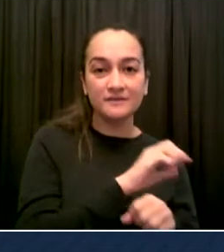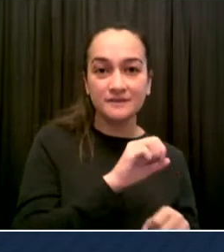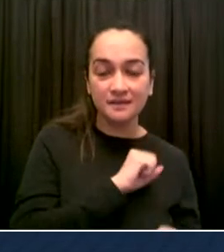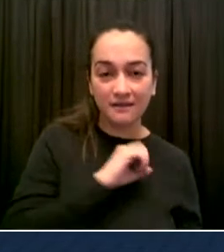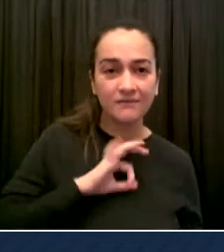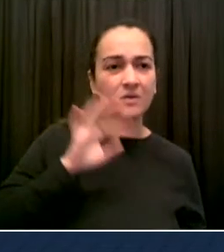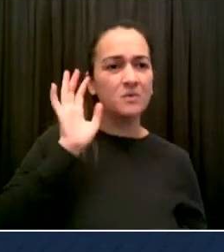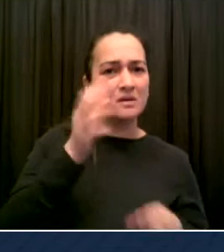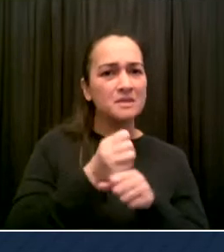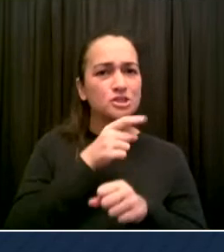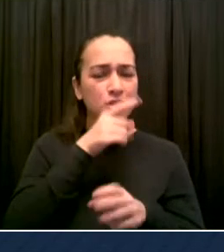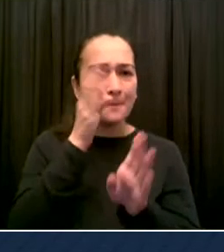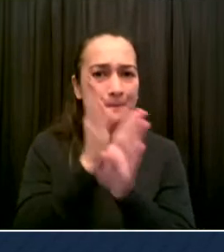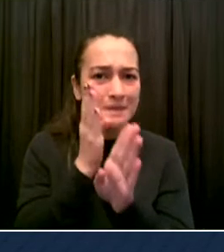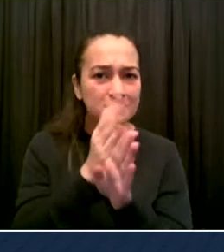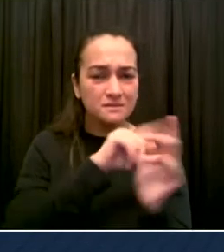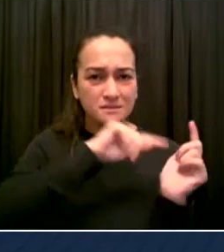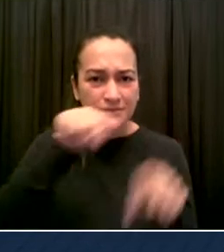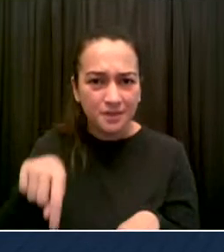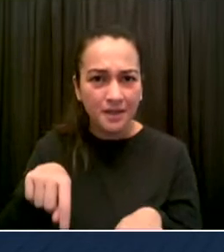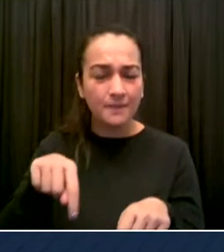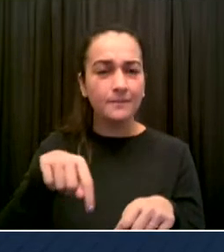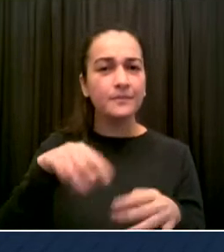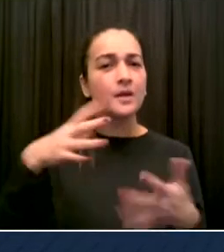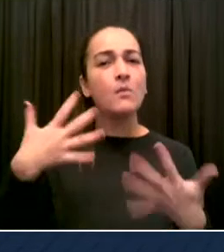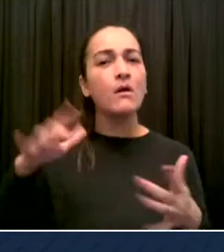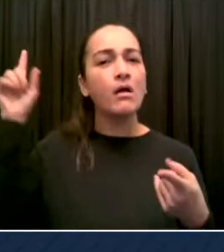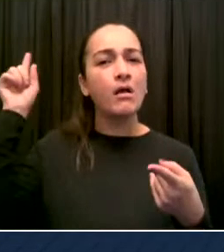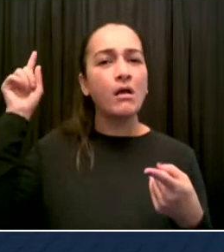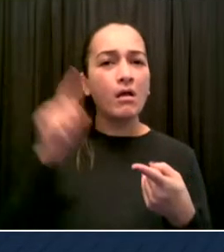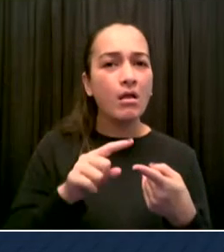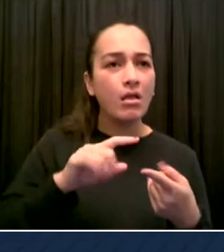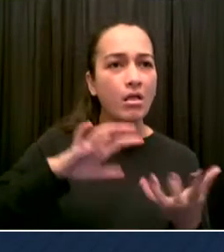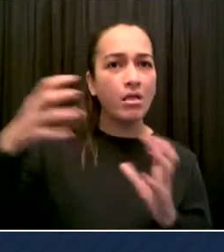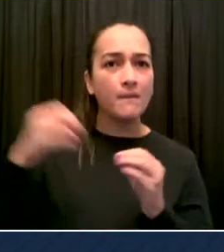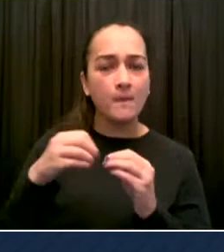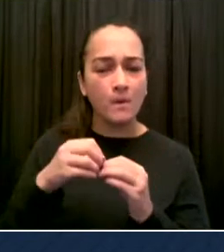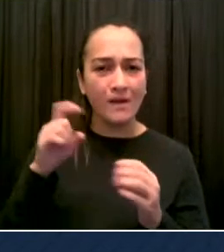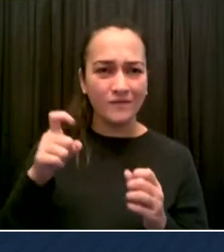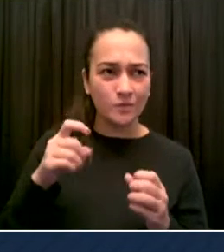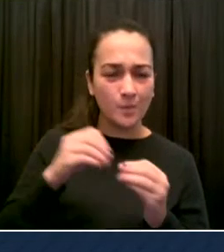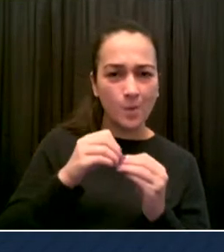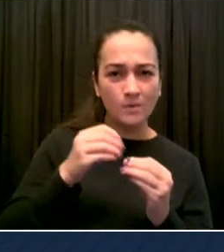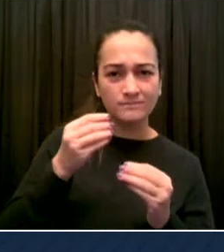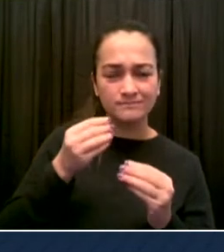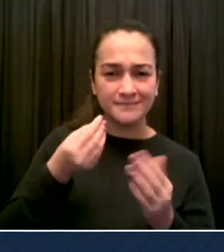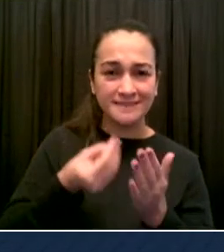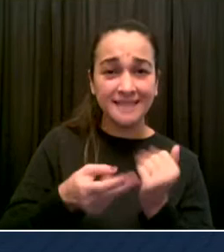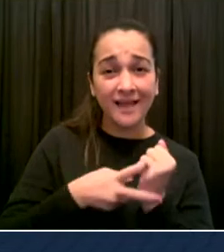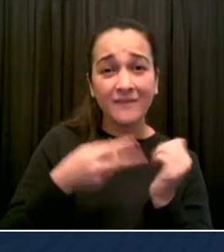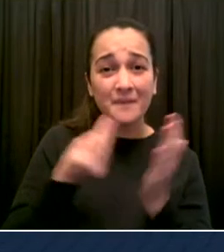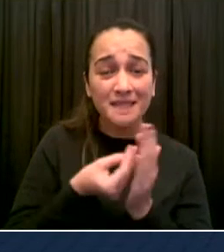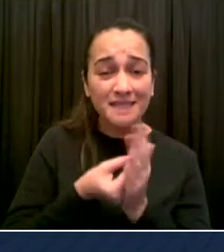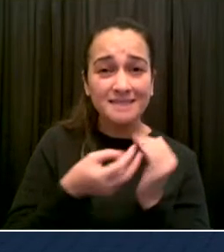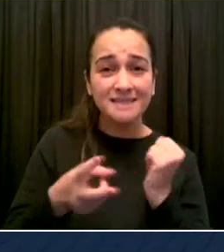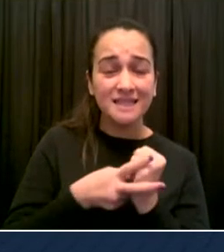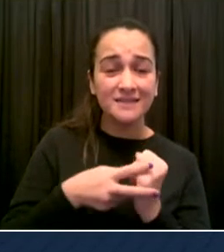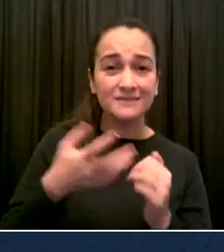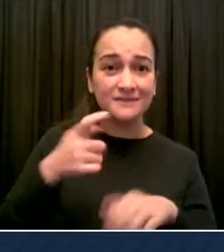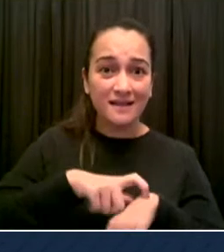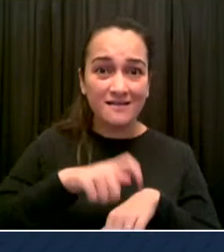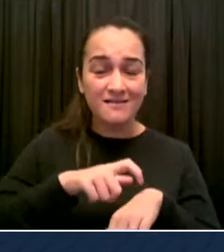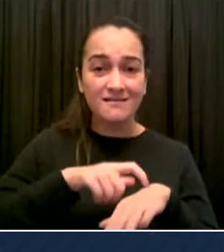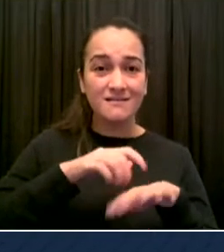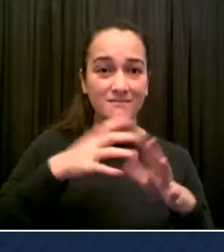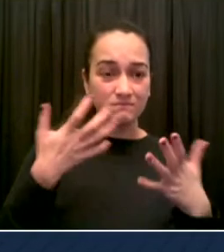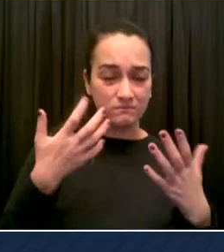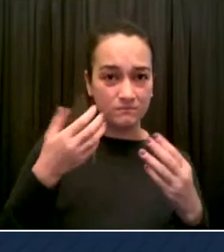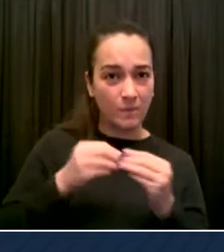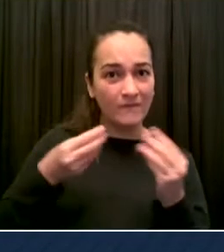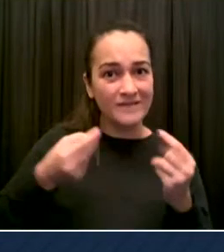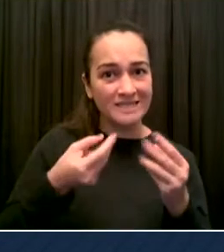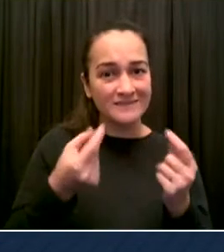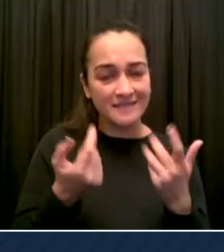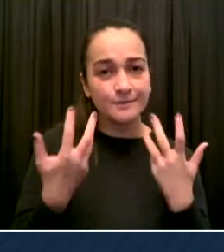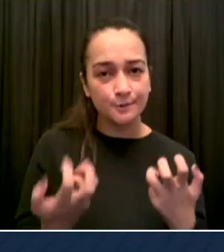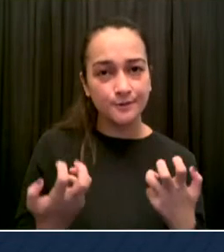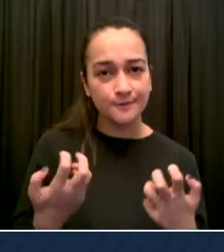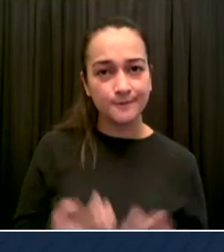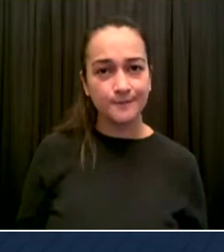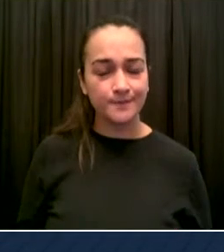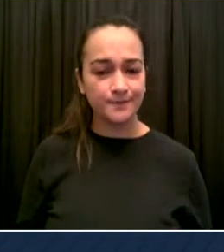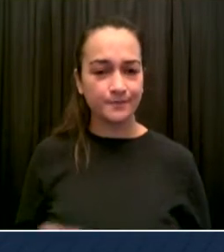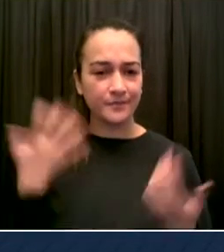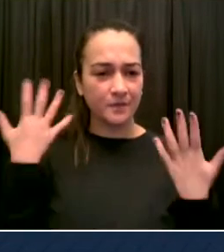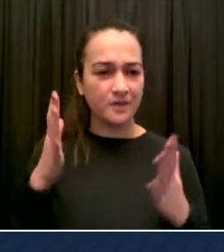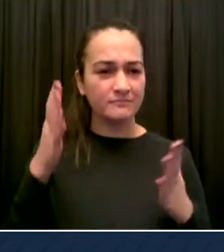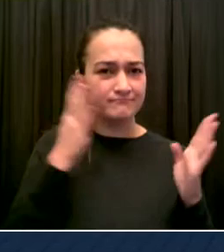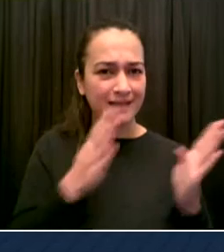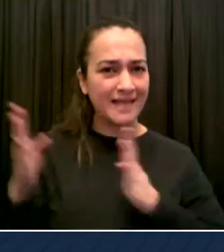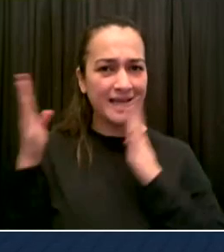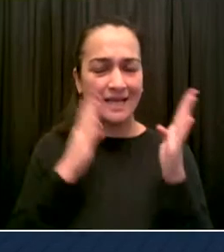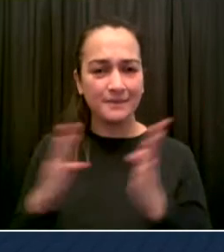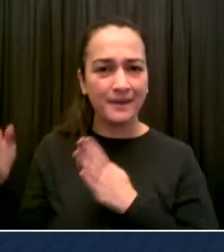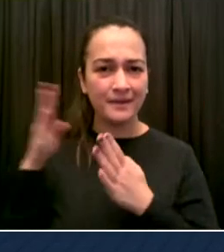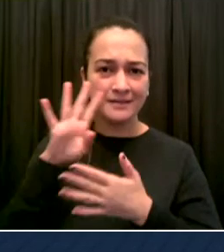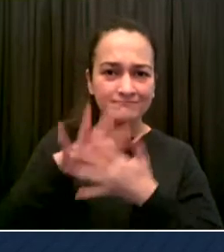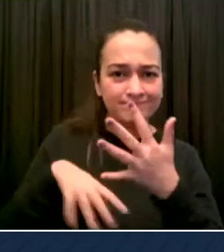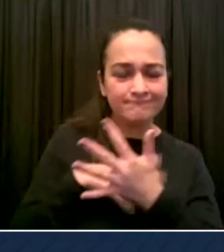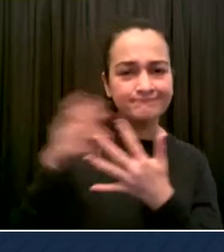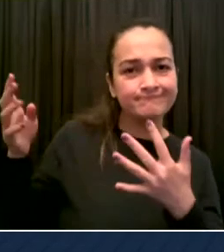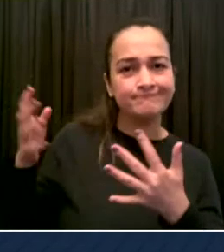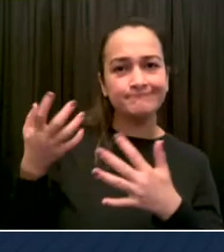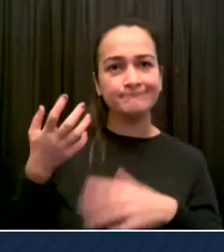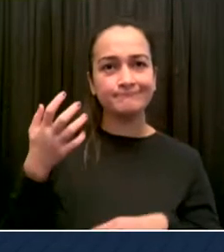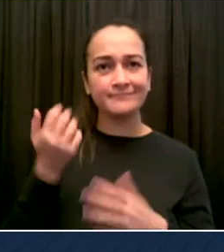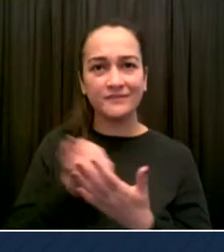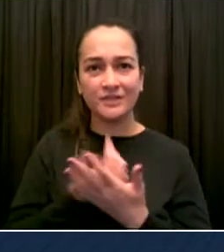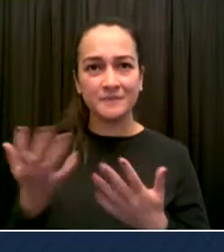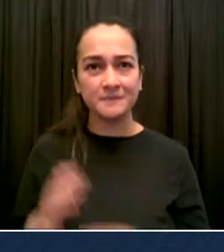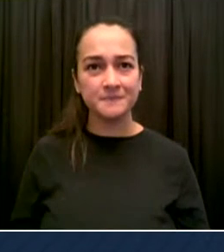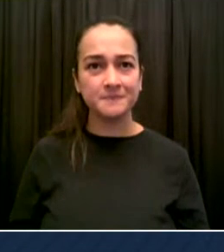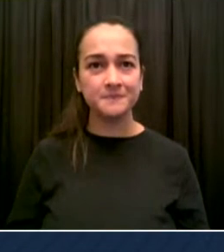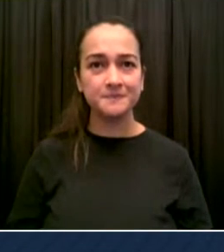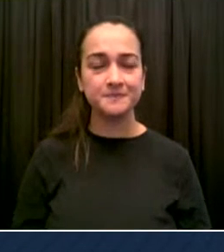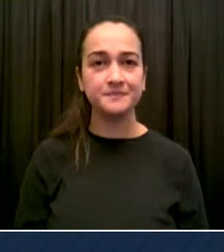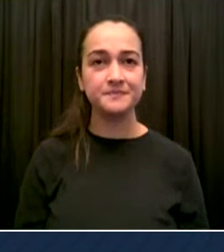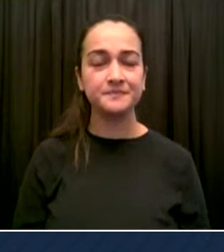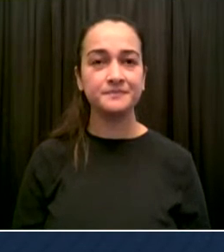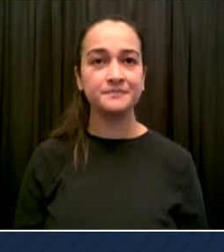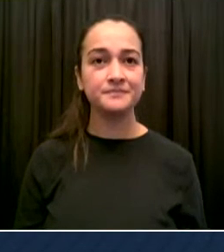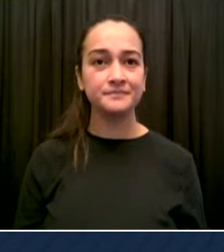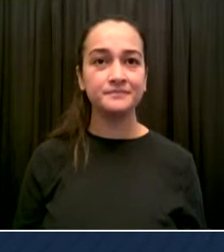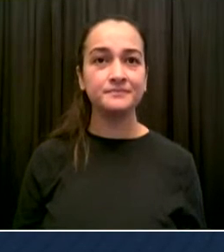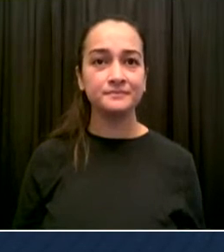SPEED UP INTAKE.